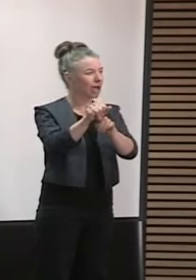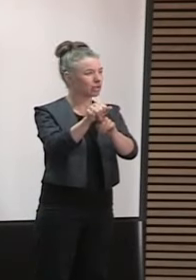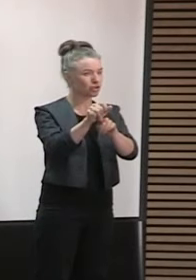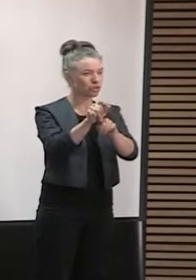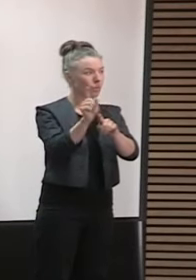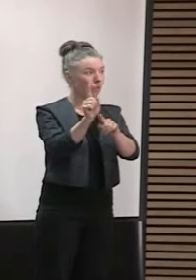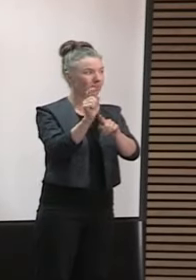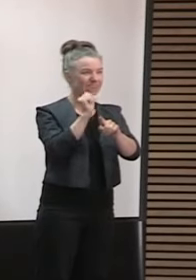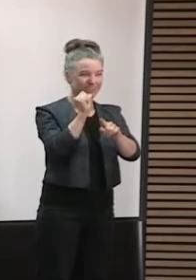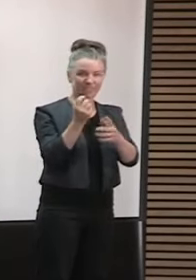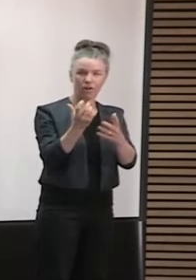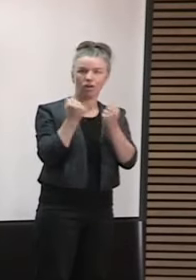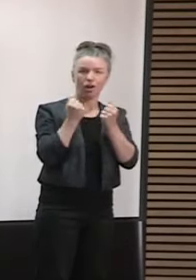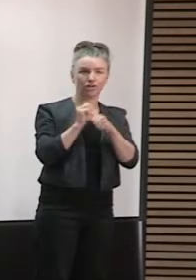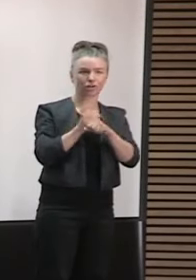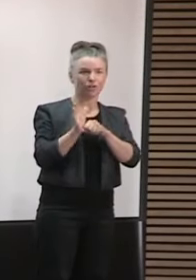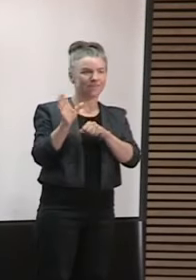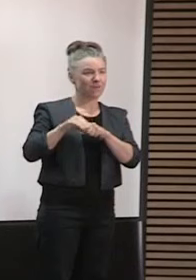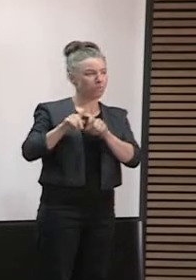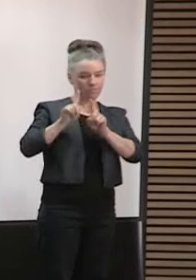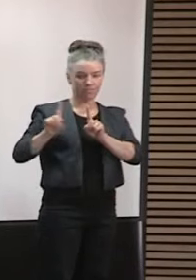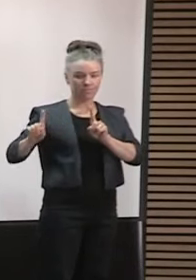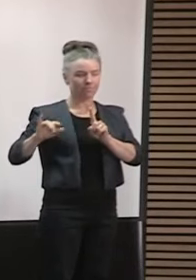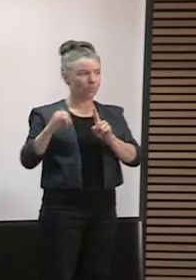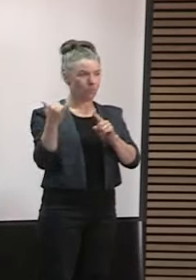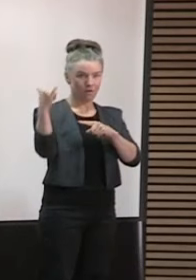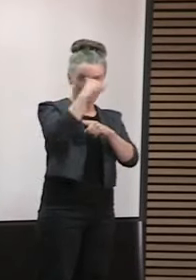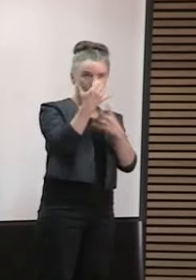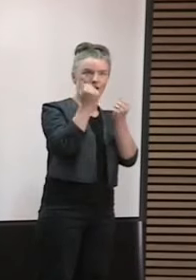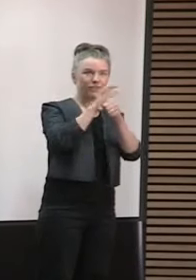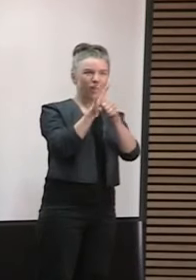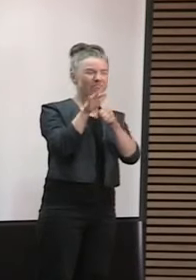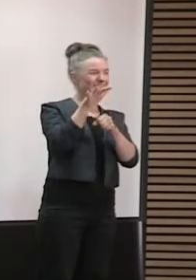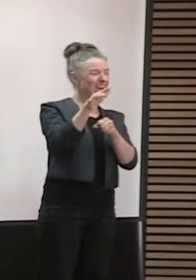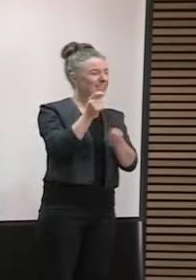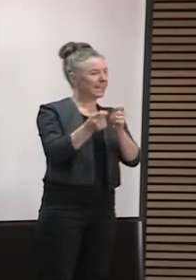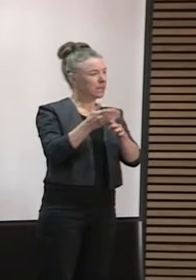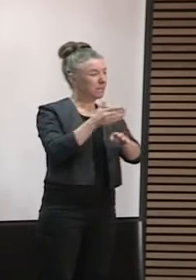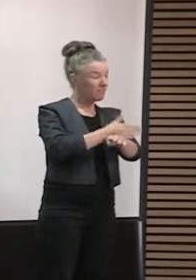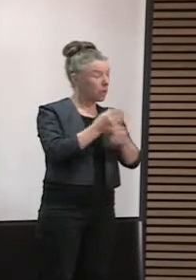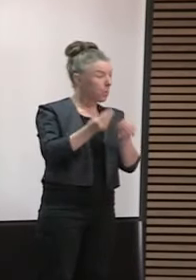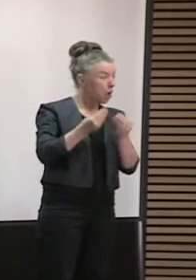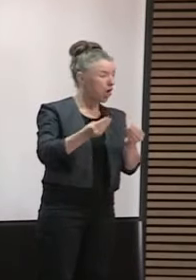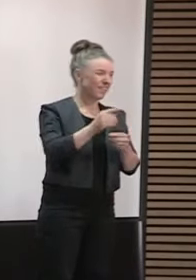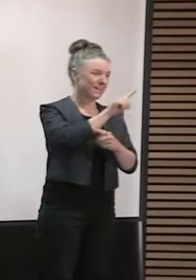medical -- for freight. We get our medical supplies through air freight. We need to make sure the arrangements we have